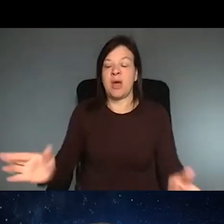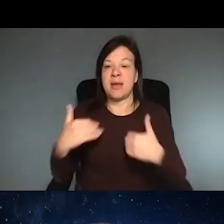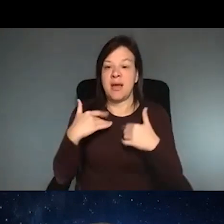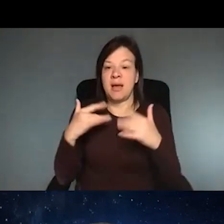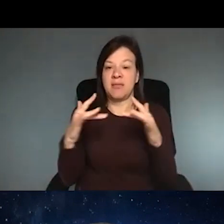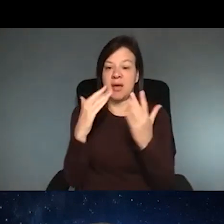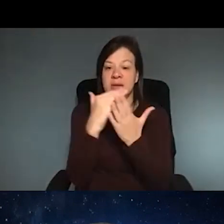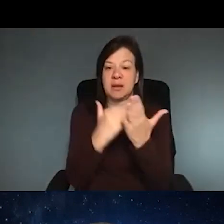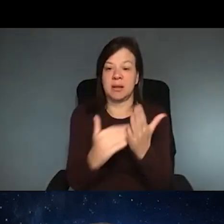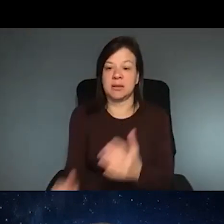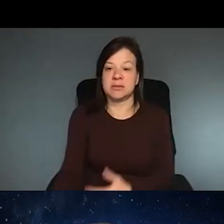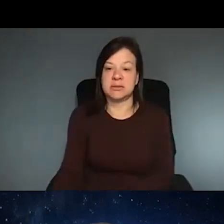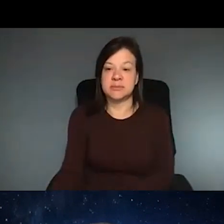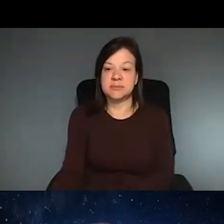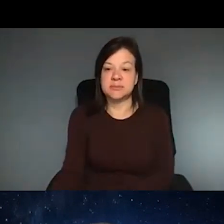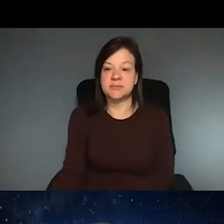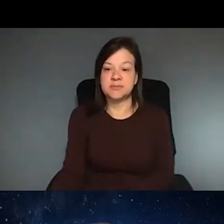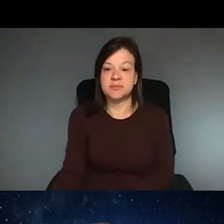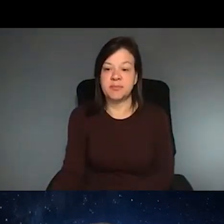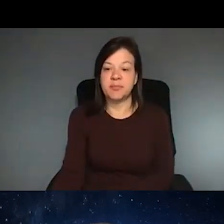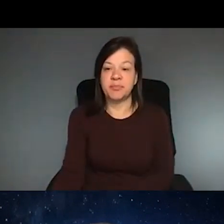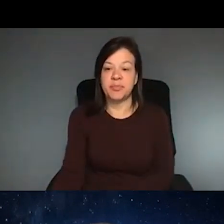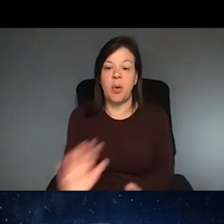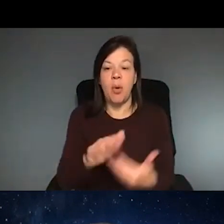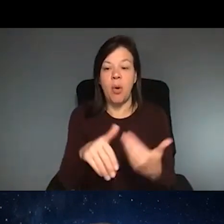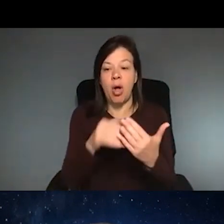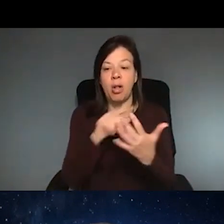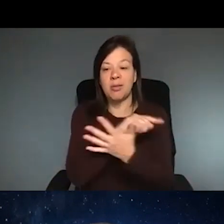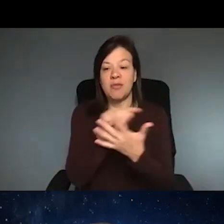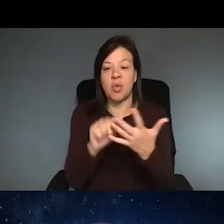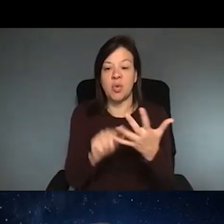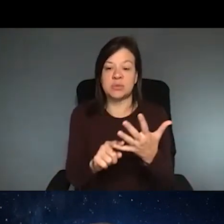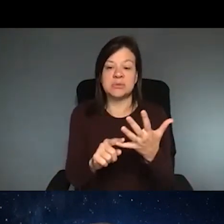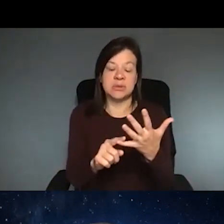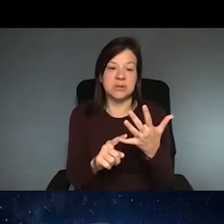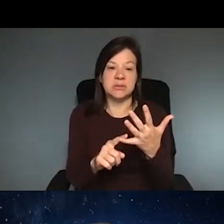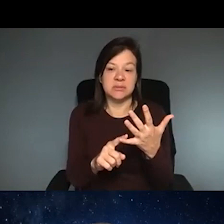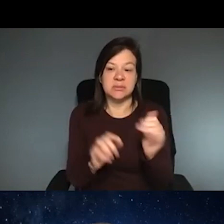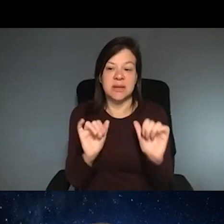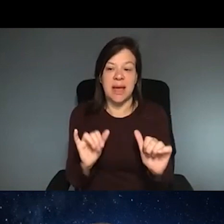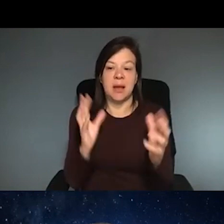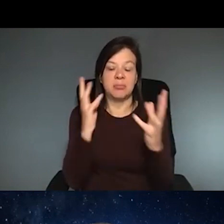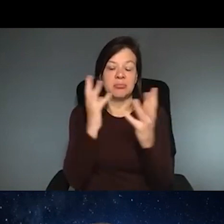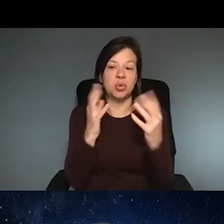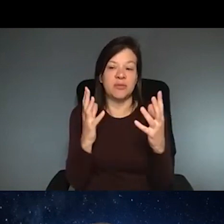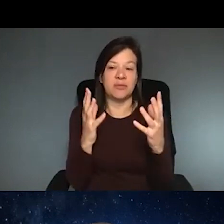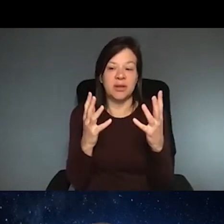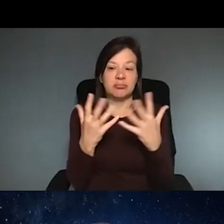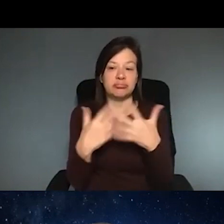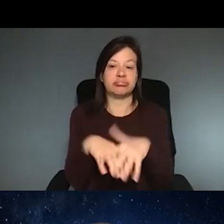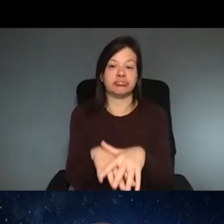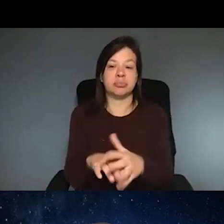ALL OF THOSE THINGS CAN BE BEAUTIFULLY INTERMINGLED.